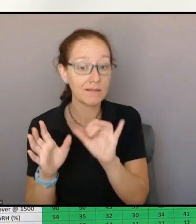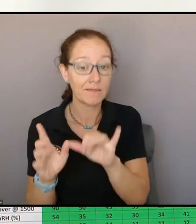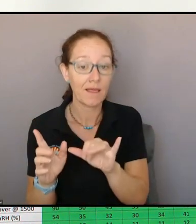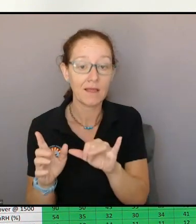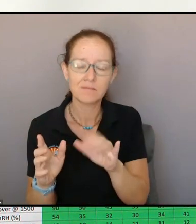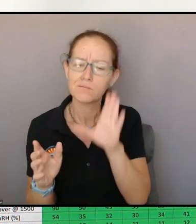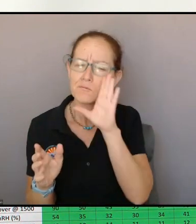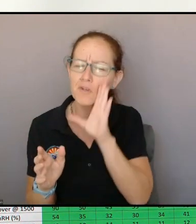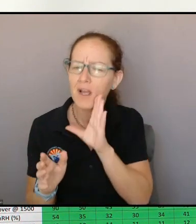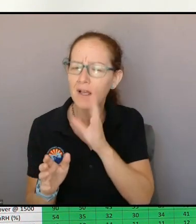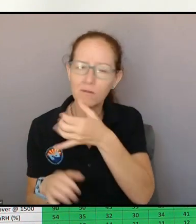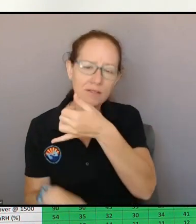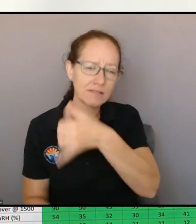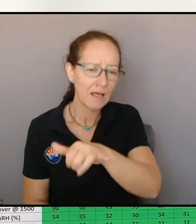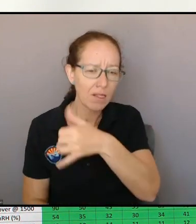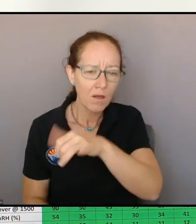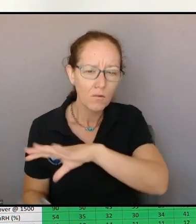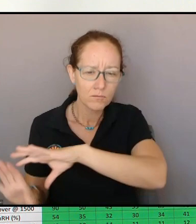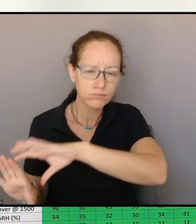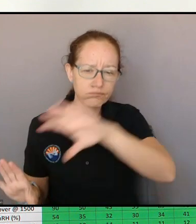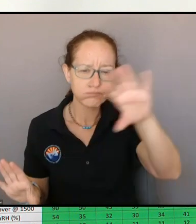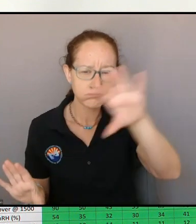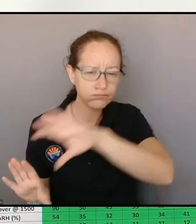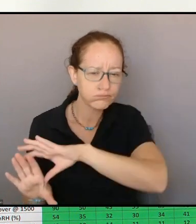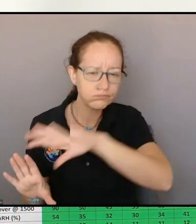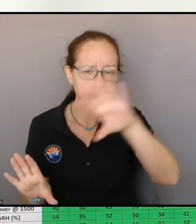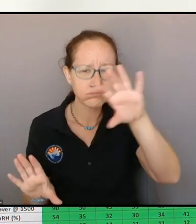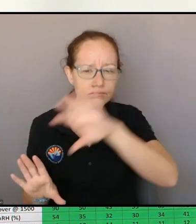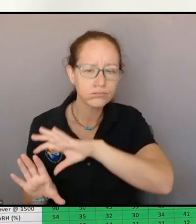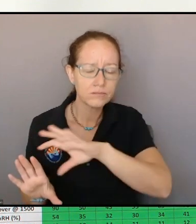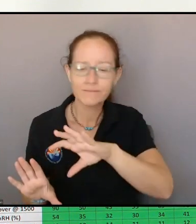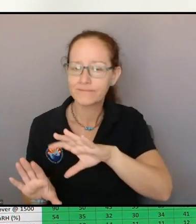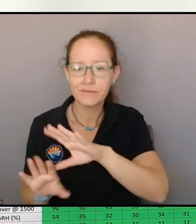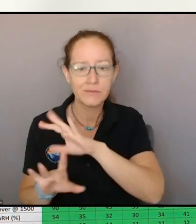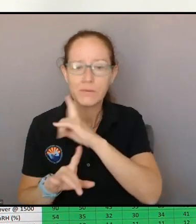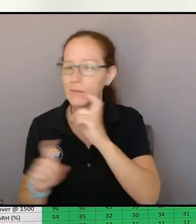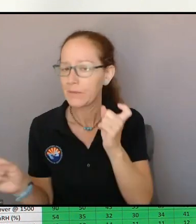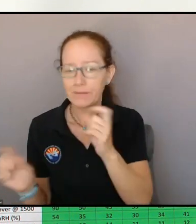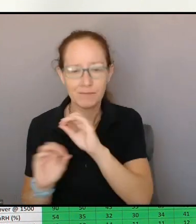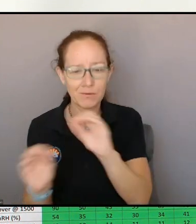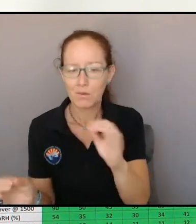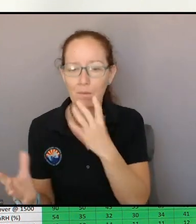yellow axis of lack of moisture really. And so that's